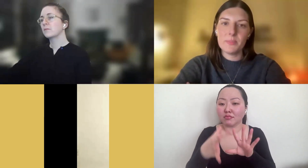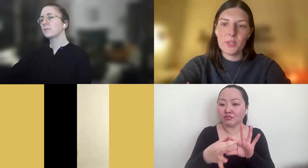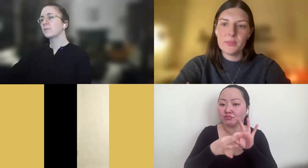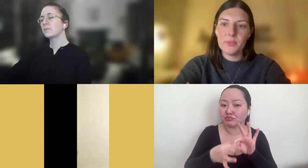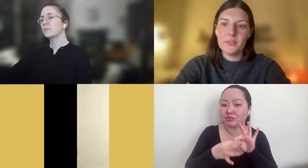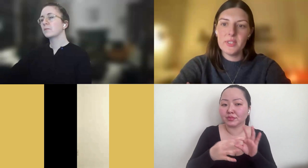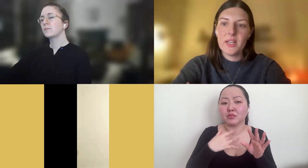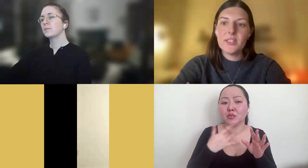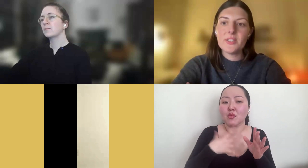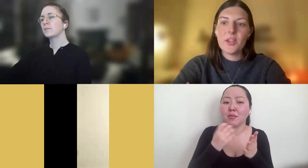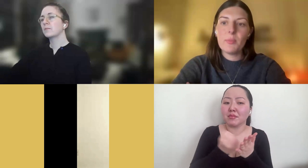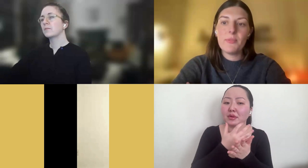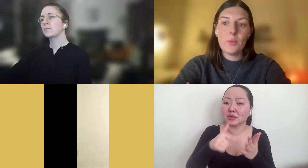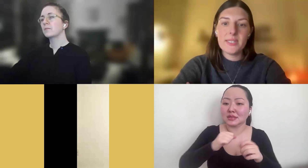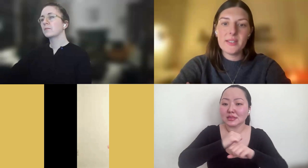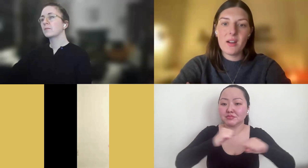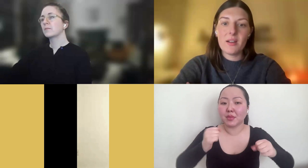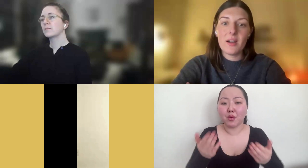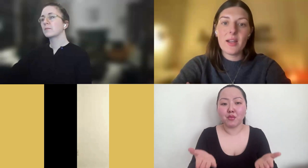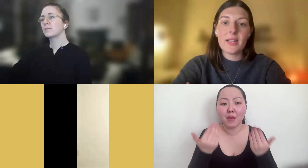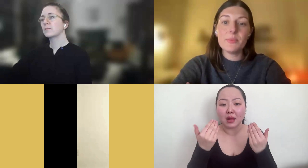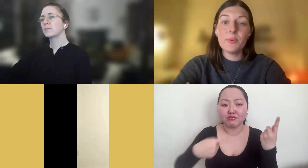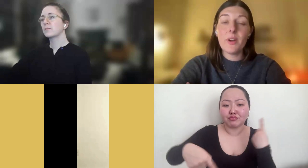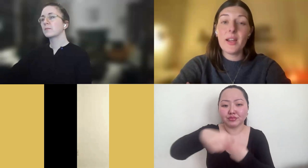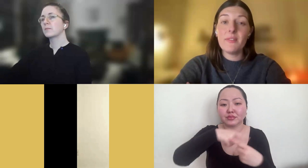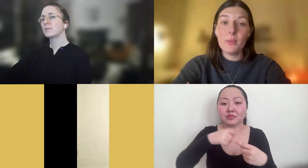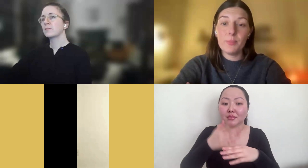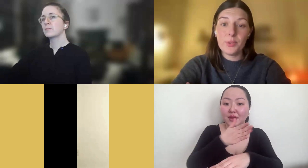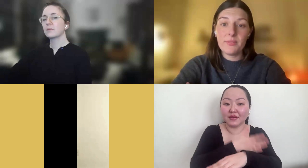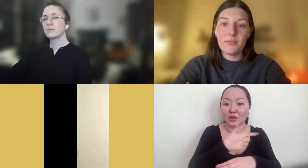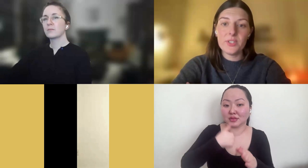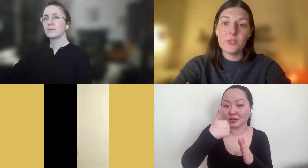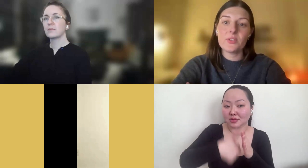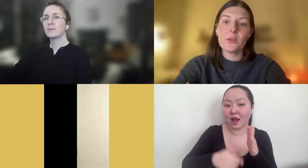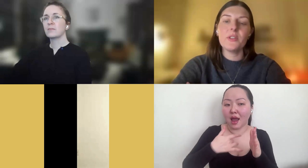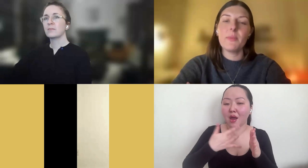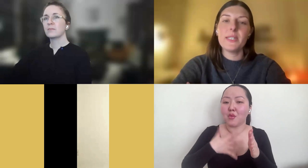welcoming as possible. So before we start I want to provide a brief visual description